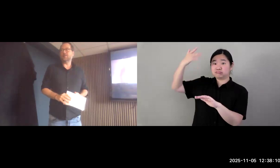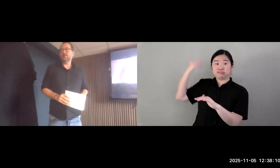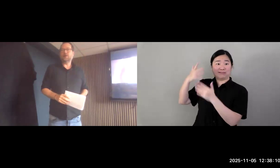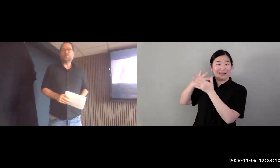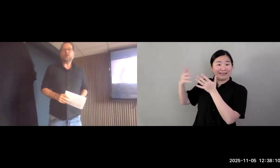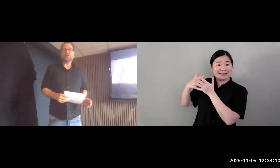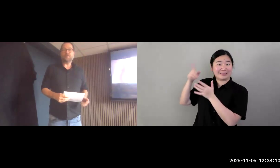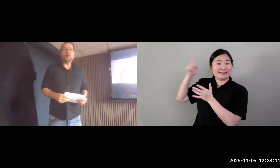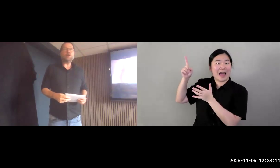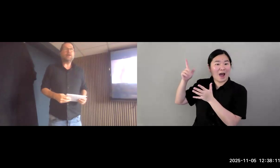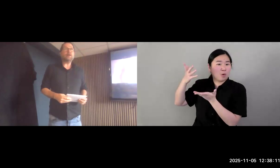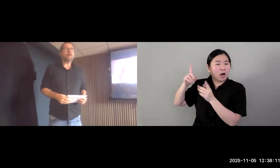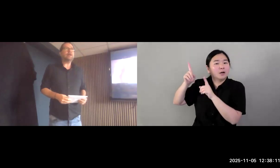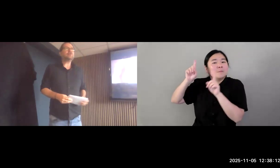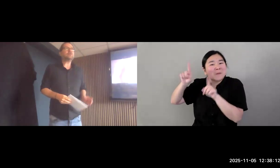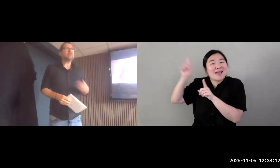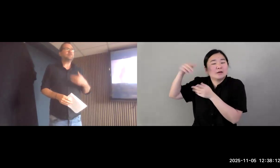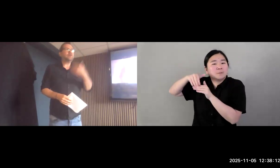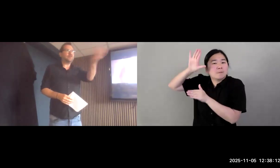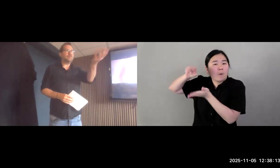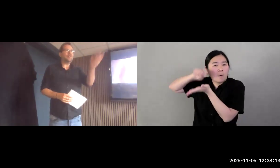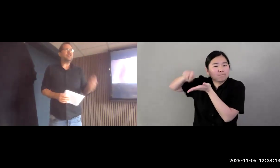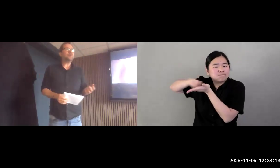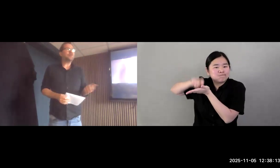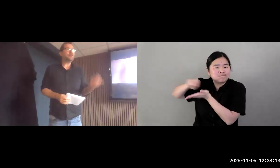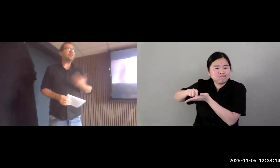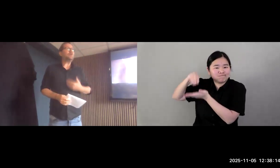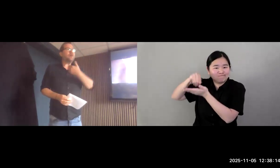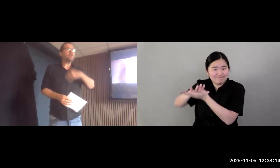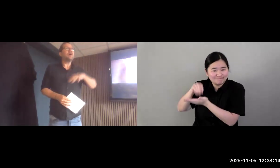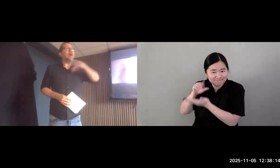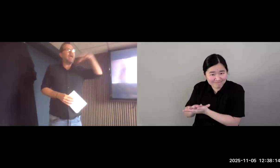was very interesting, because she works really with